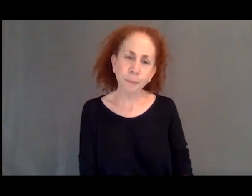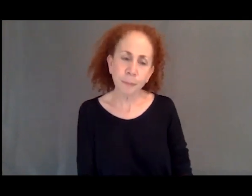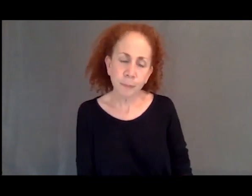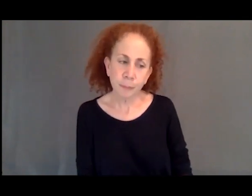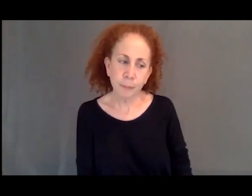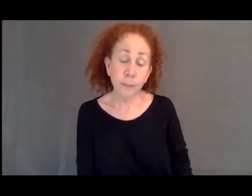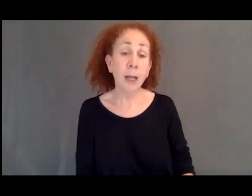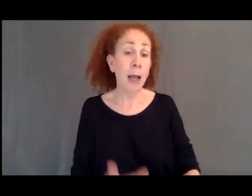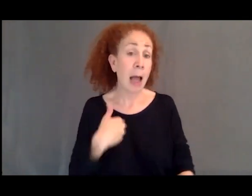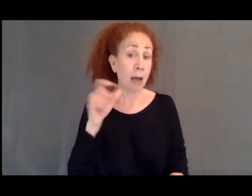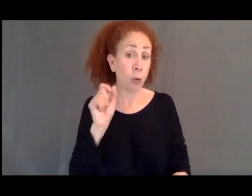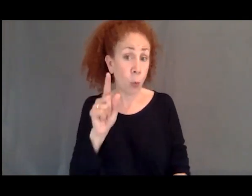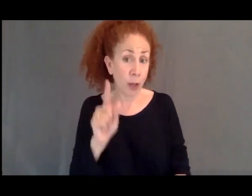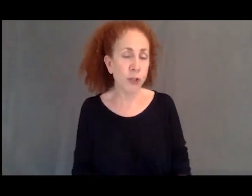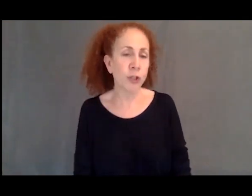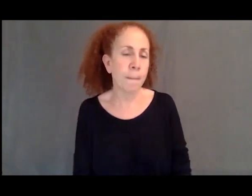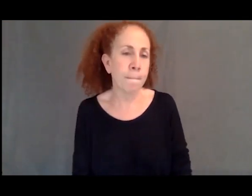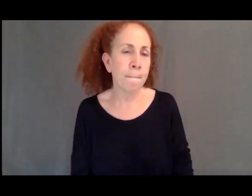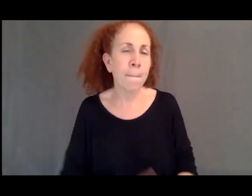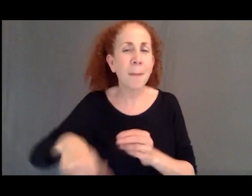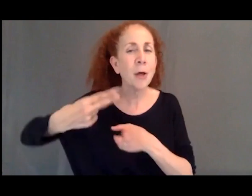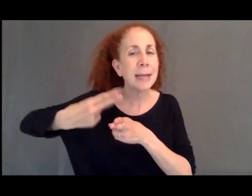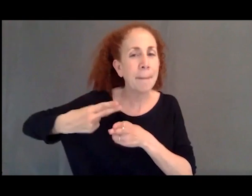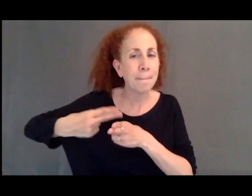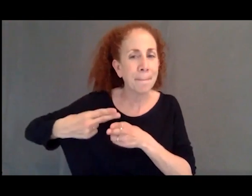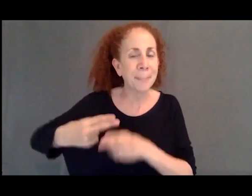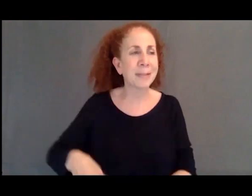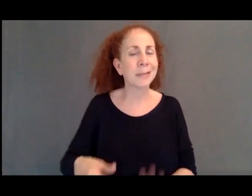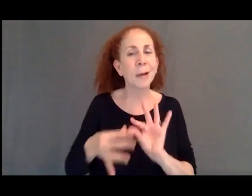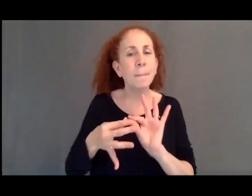I had a question about needs and questions of belonging and inclusion.